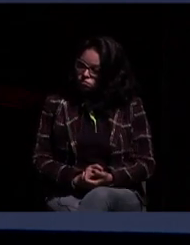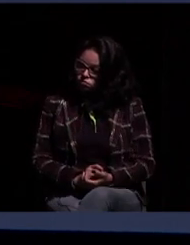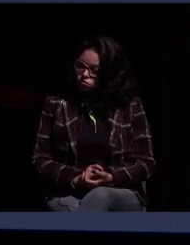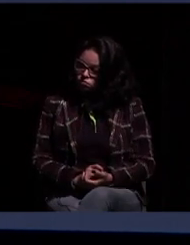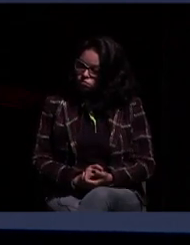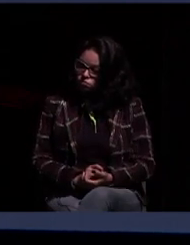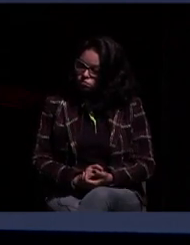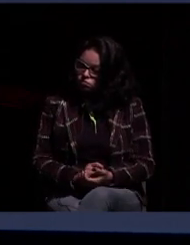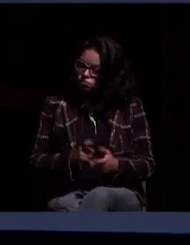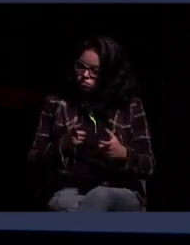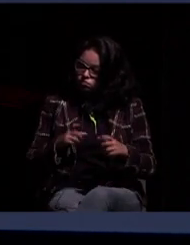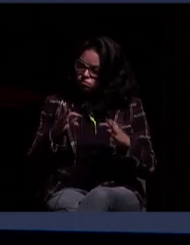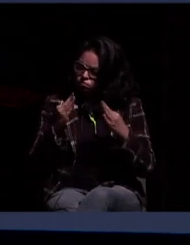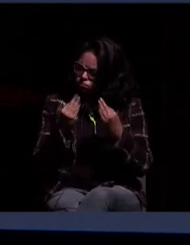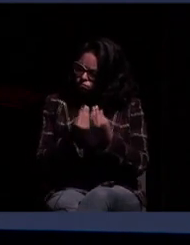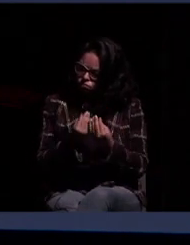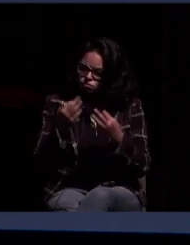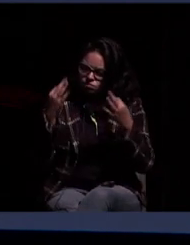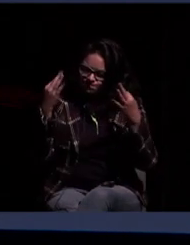when all is to be successful,